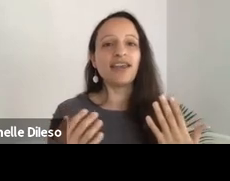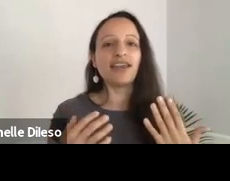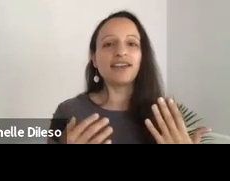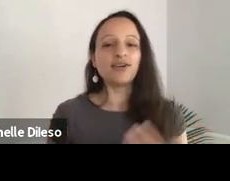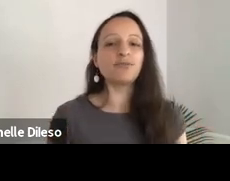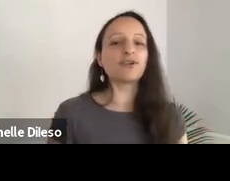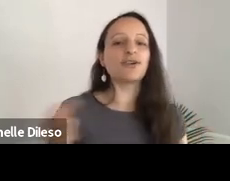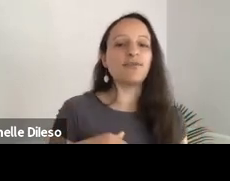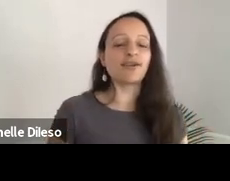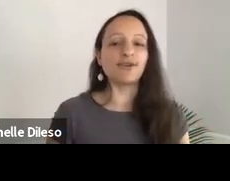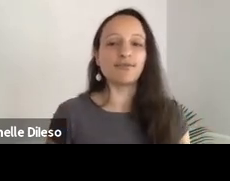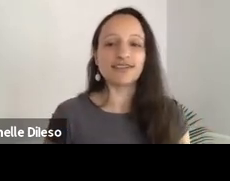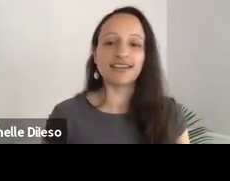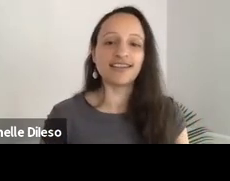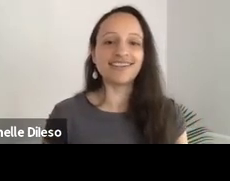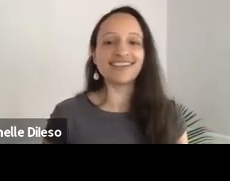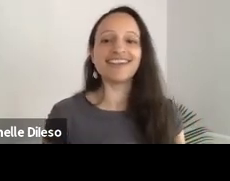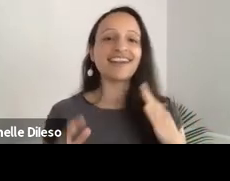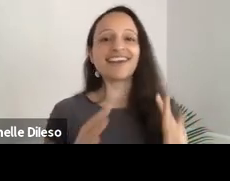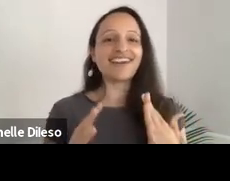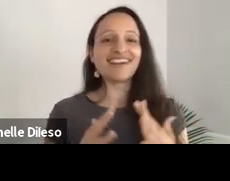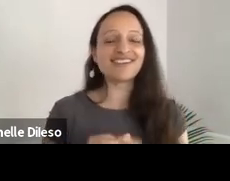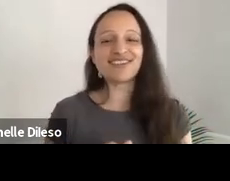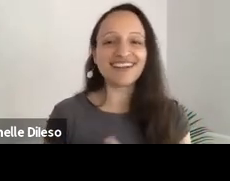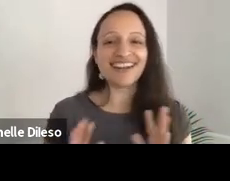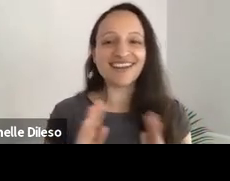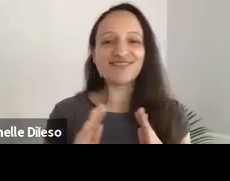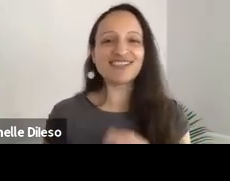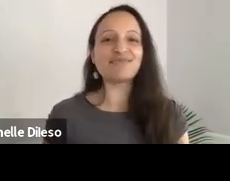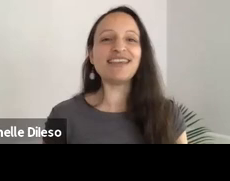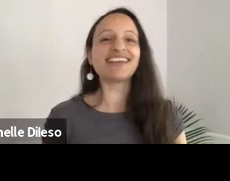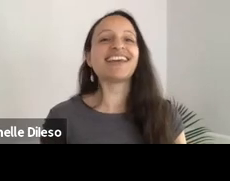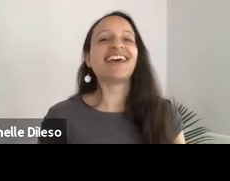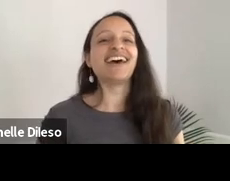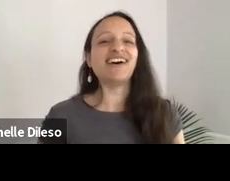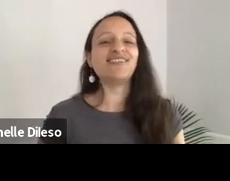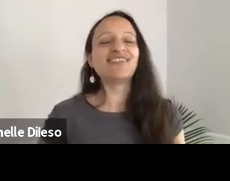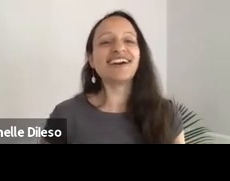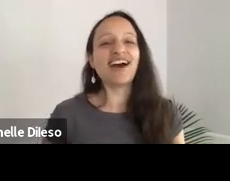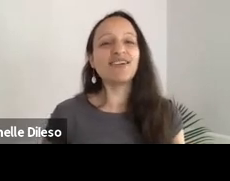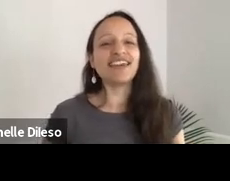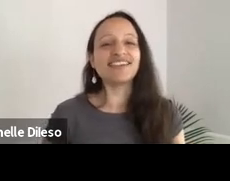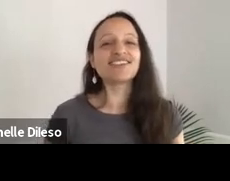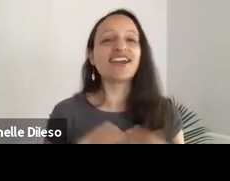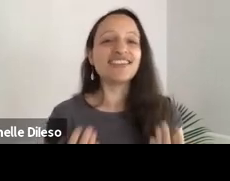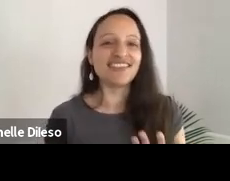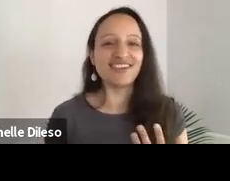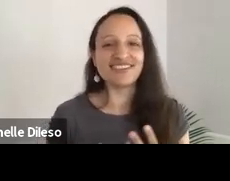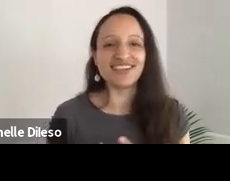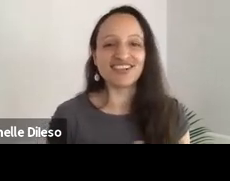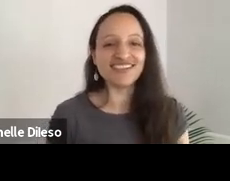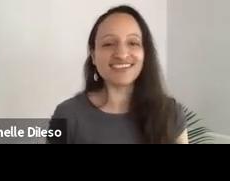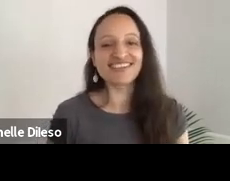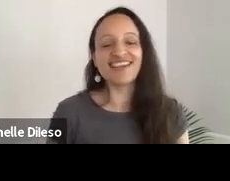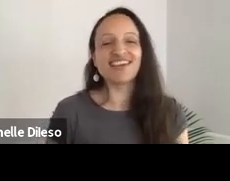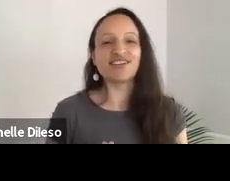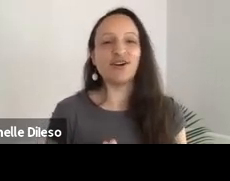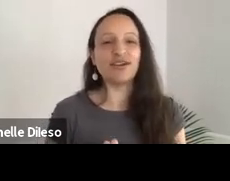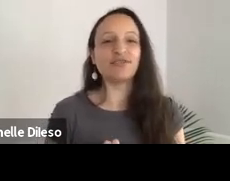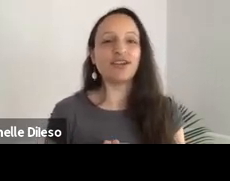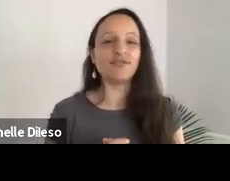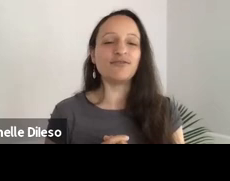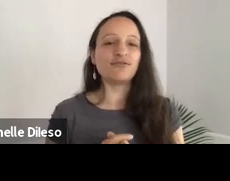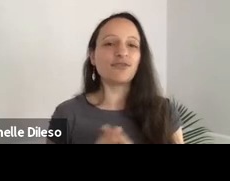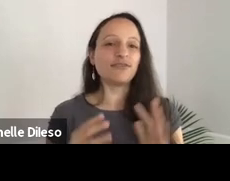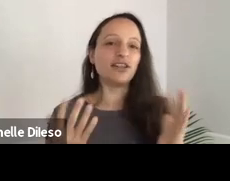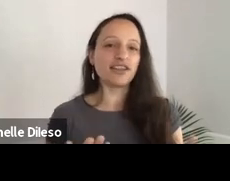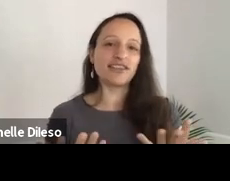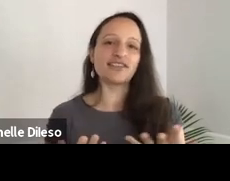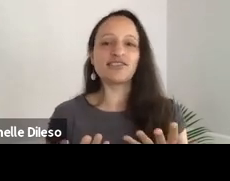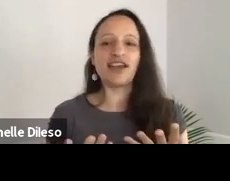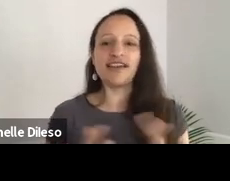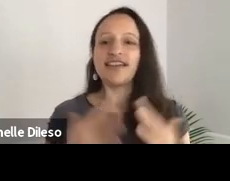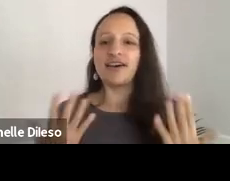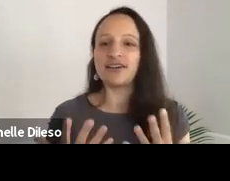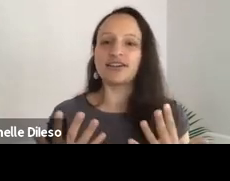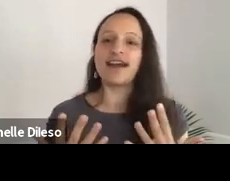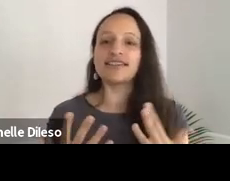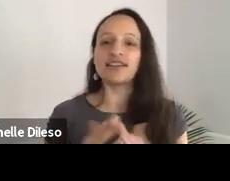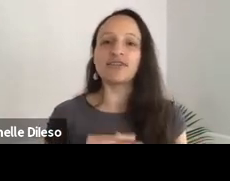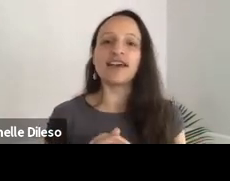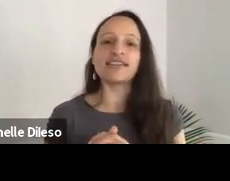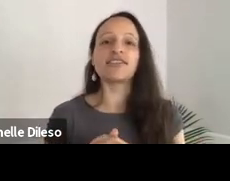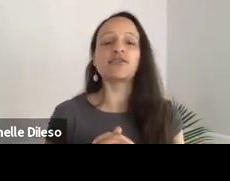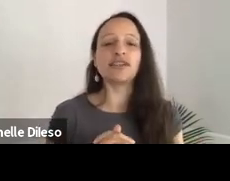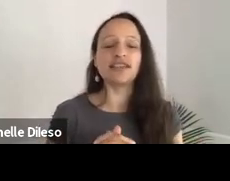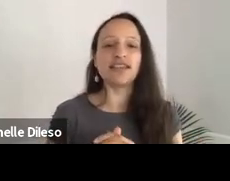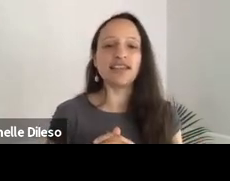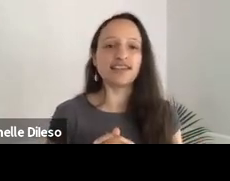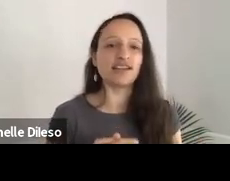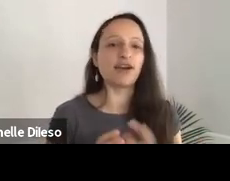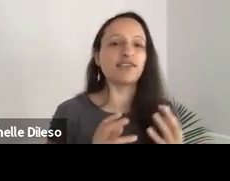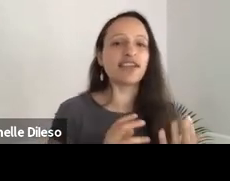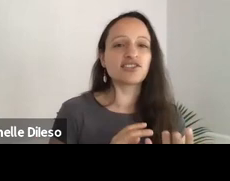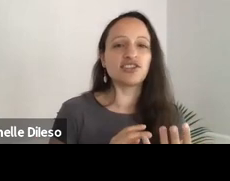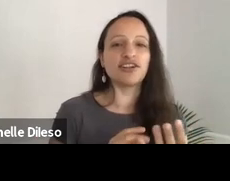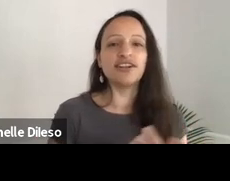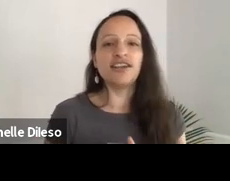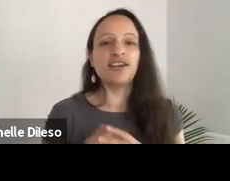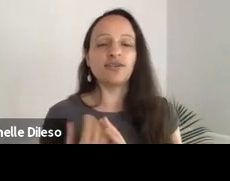So we think about how we can look we're going back one more Saki. Can I can I get a sneak peek where, how we can strengthen those interests. So if we, if we look at this child and how they're interacting and realize that they're really excited about